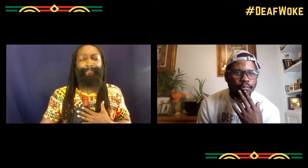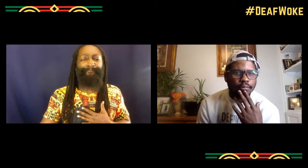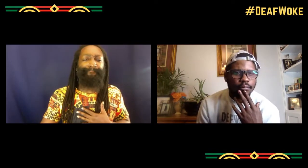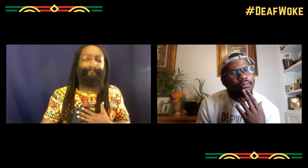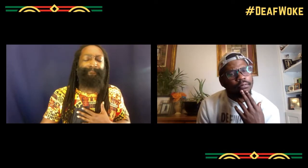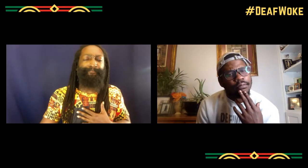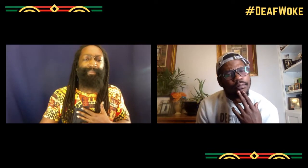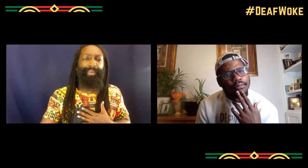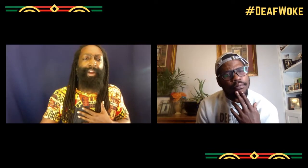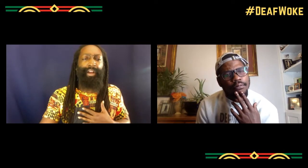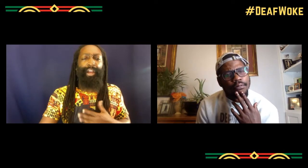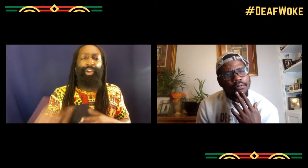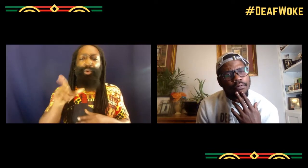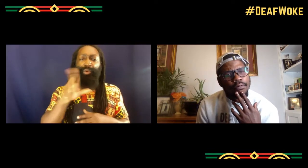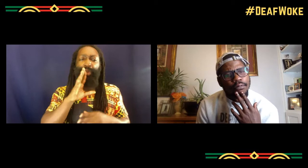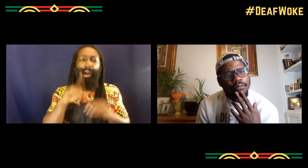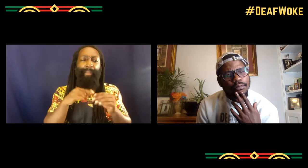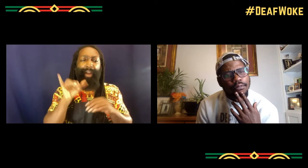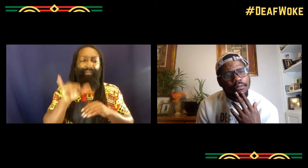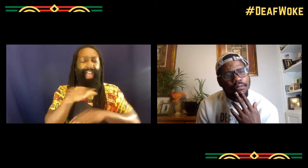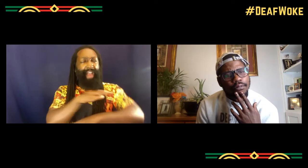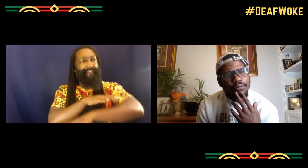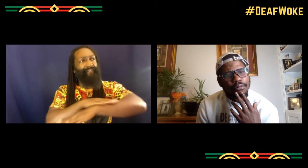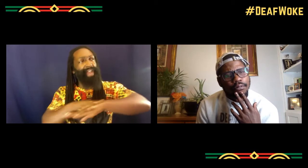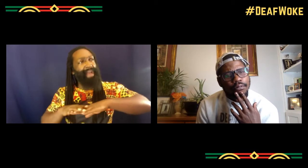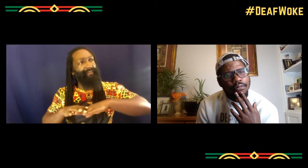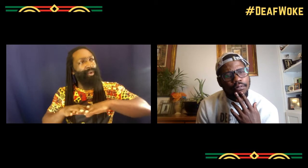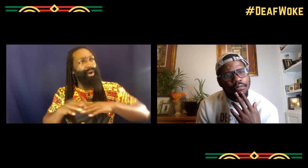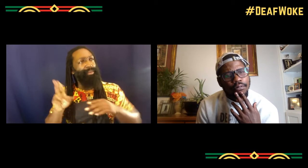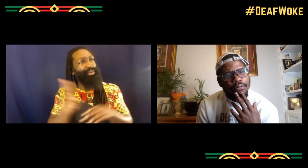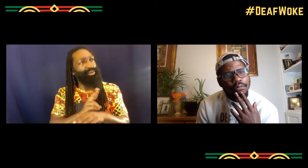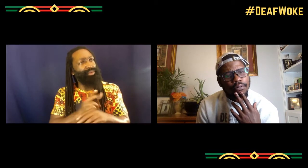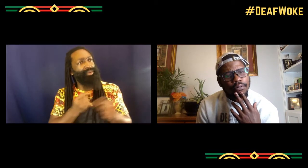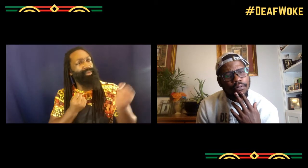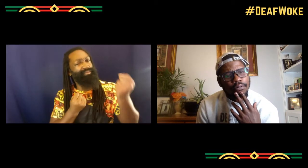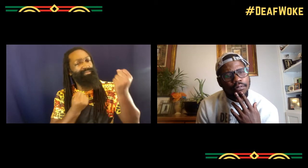So, in terms of a team and signing, you talked about,